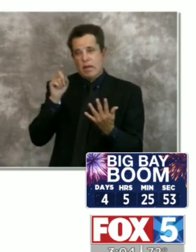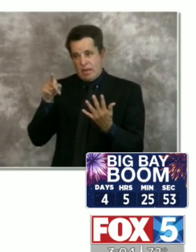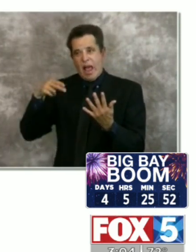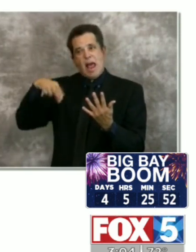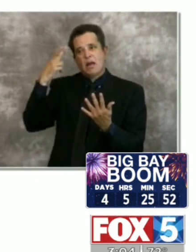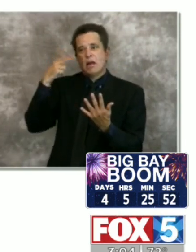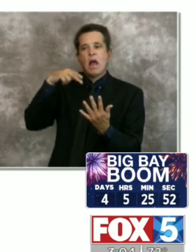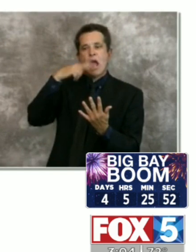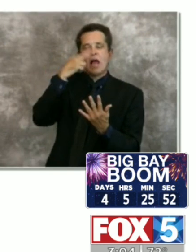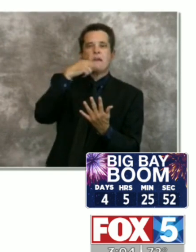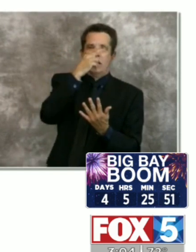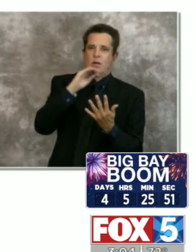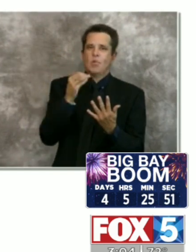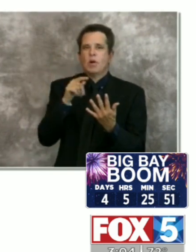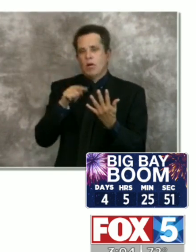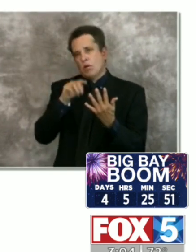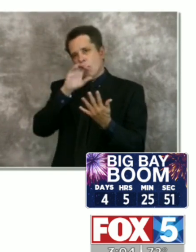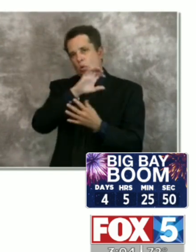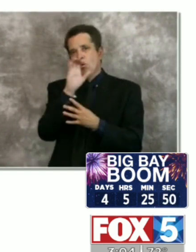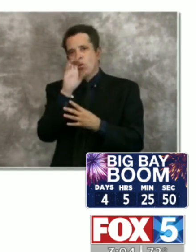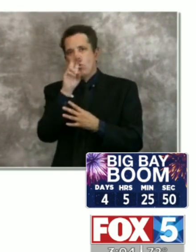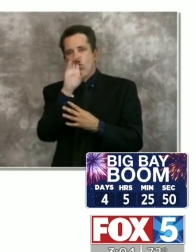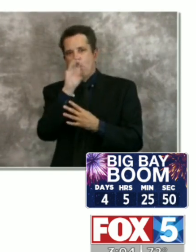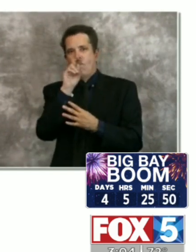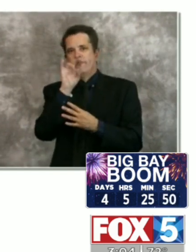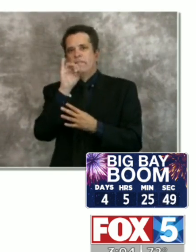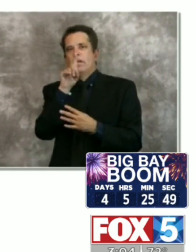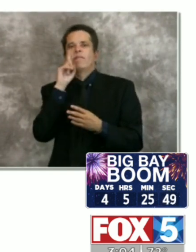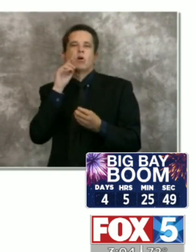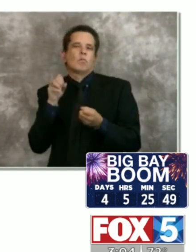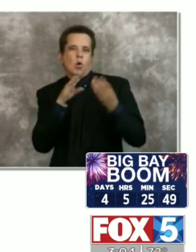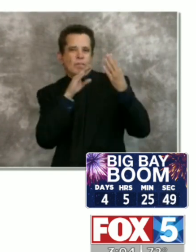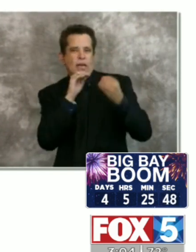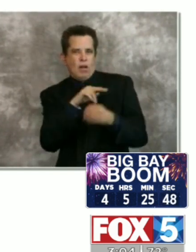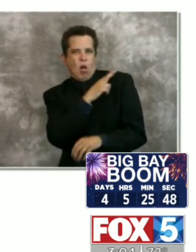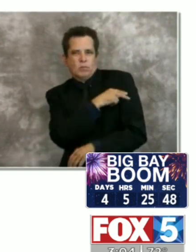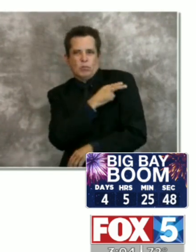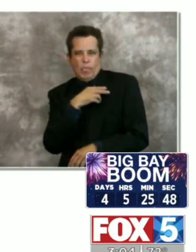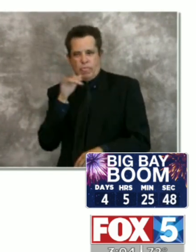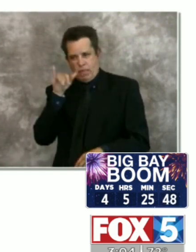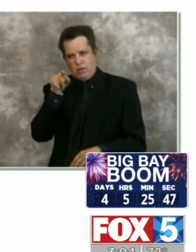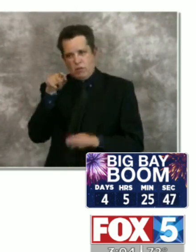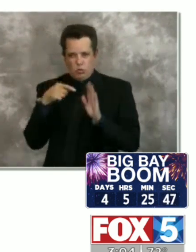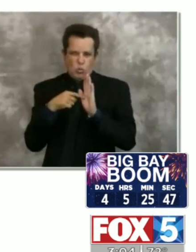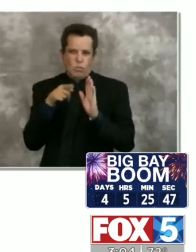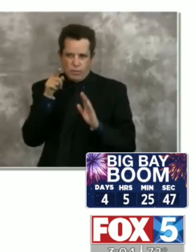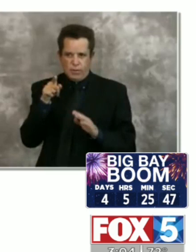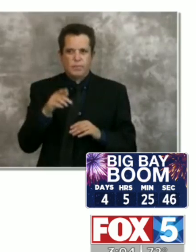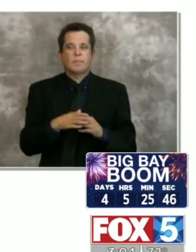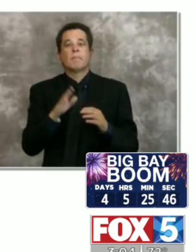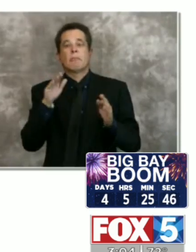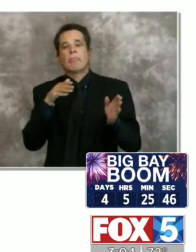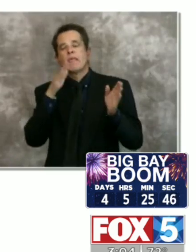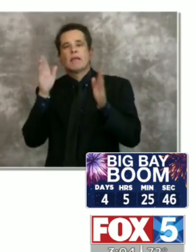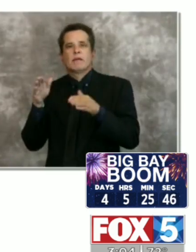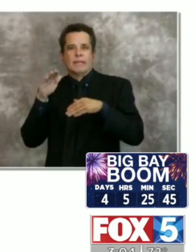CONSISTENT WITH THE MOST OF THE DAYS IN THE PRIOR WEEK. TODAY AGAIN HAD THE HIGHEST